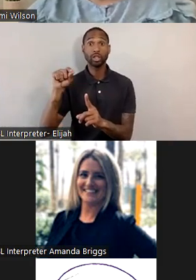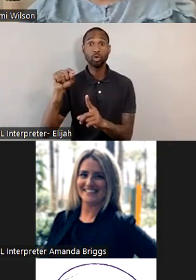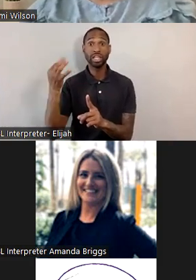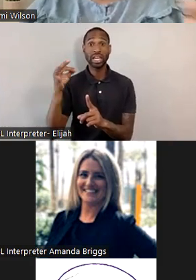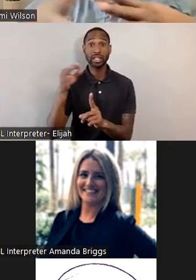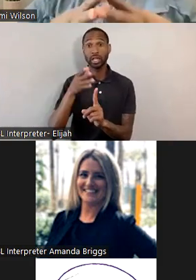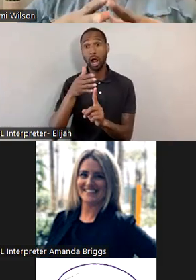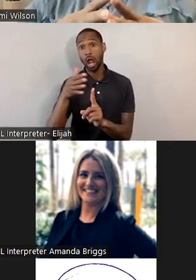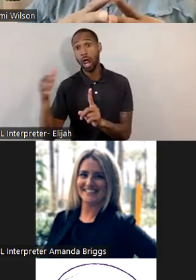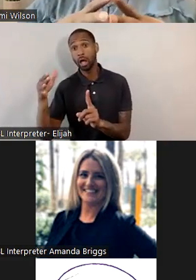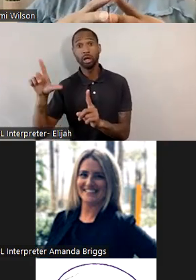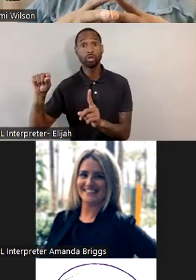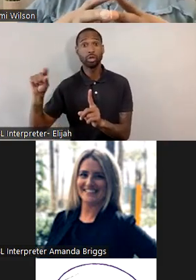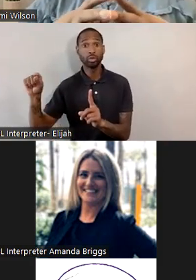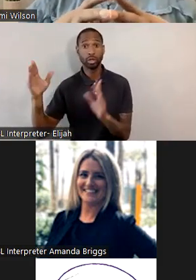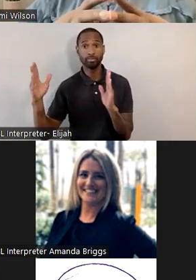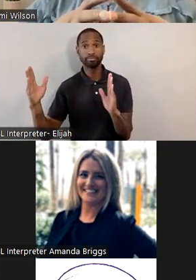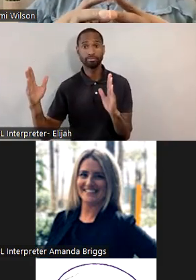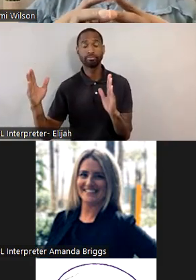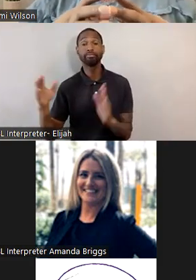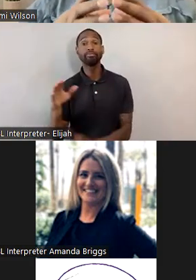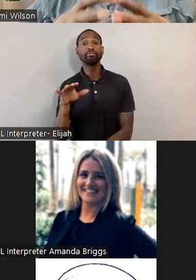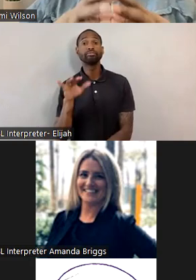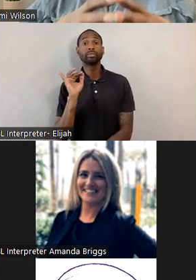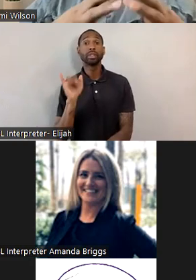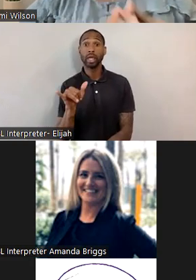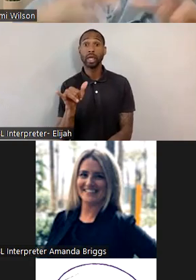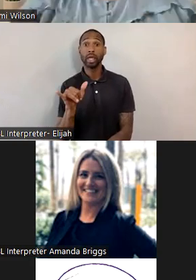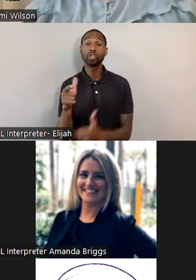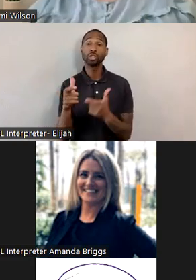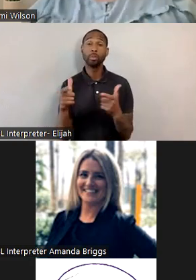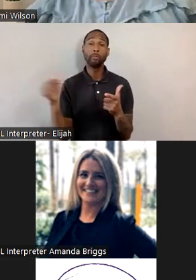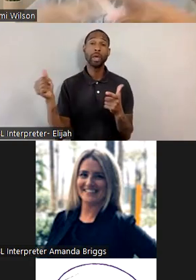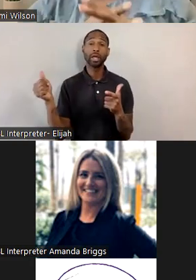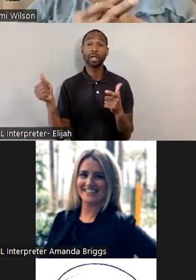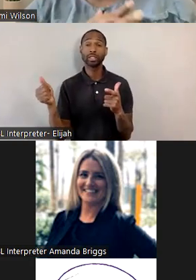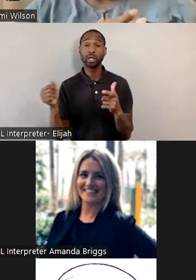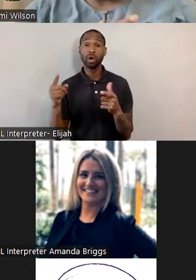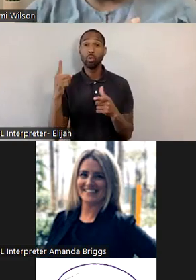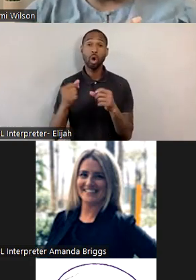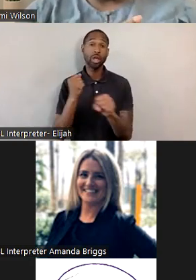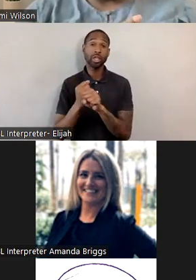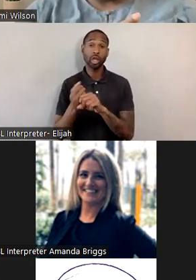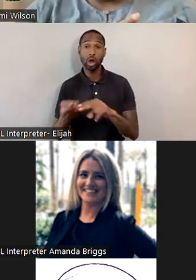And that was the largest single year jump in overdose deaths.